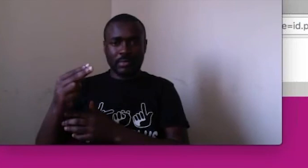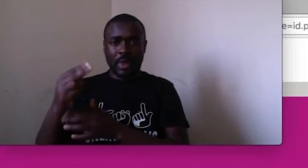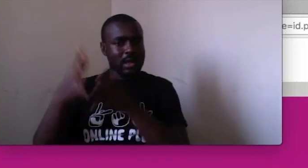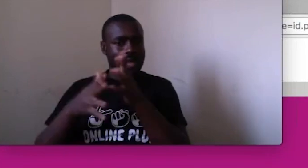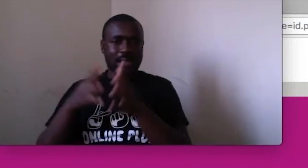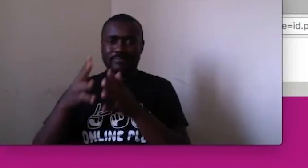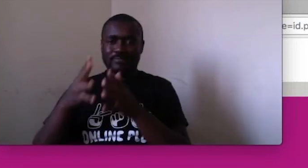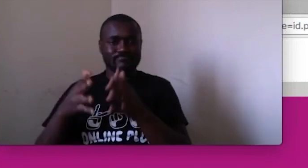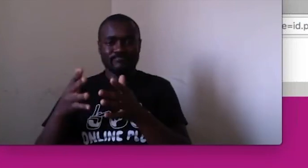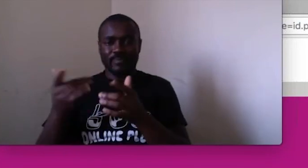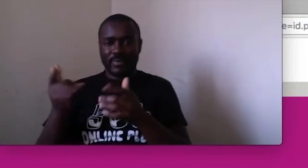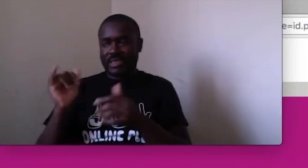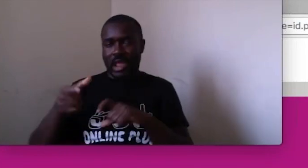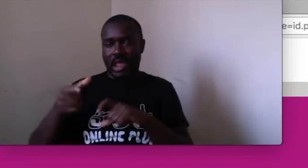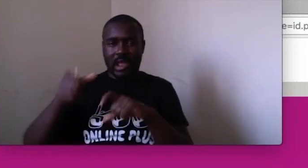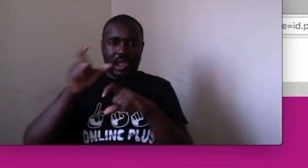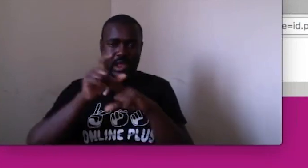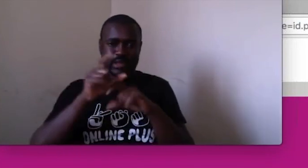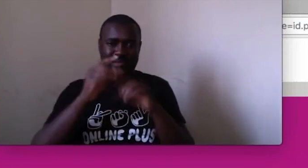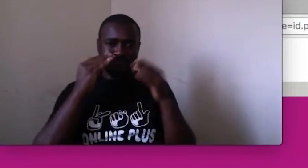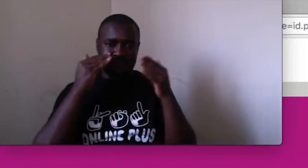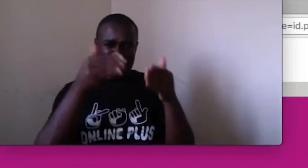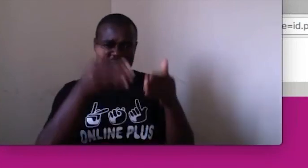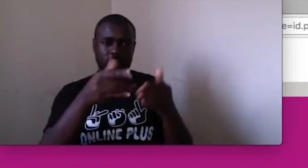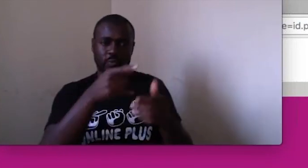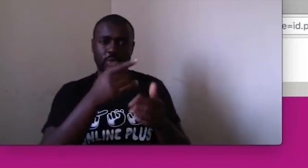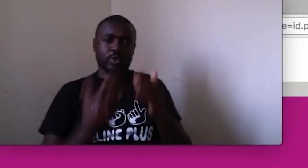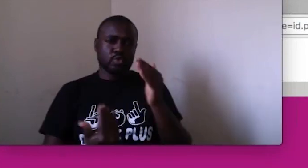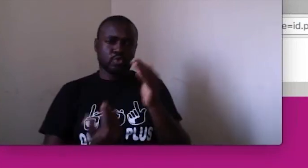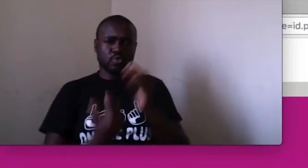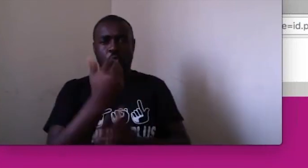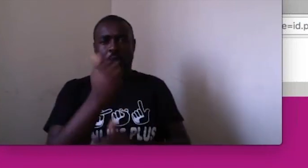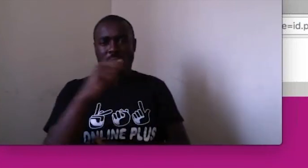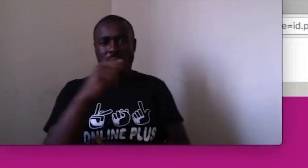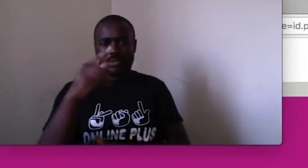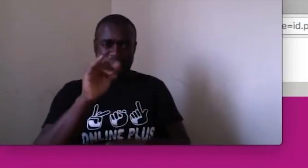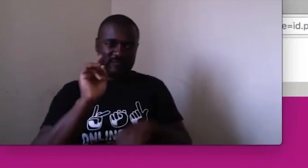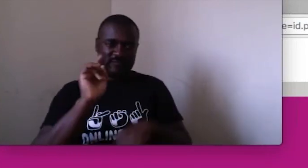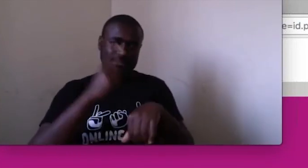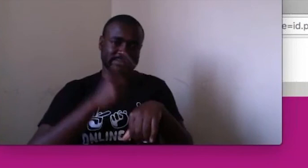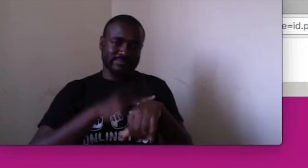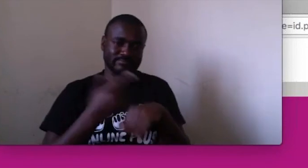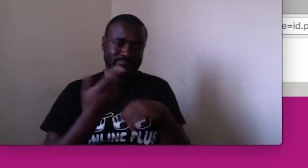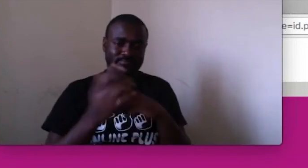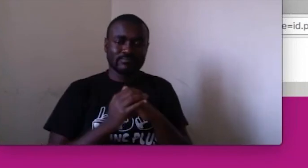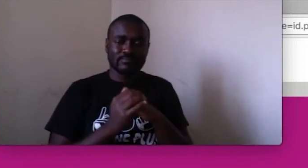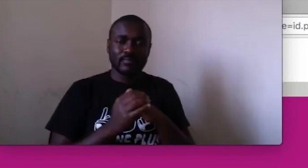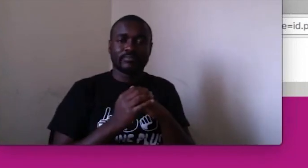so that's what I saw and I decided that maybe I should just focus on developing that app